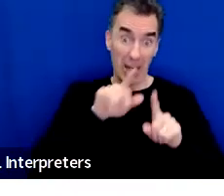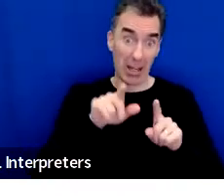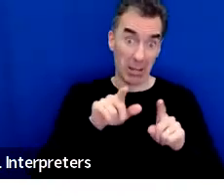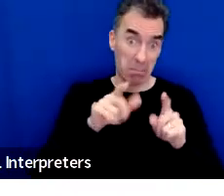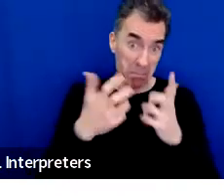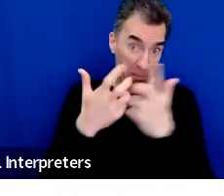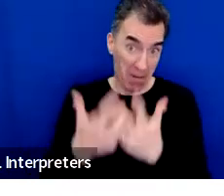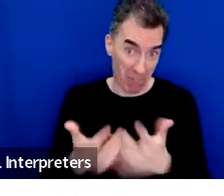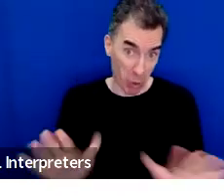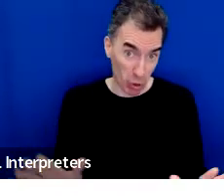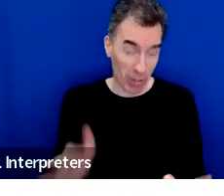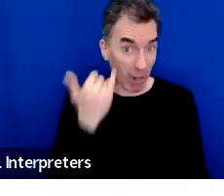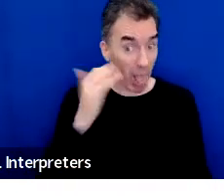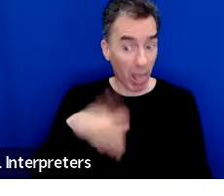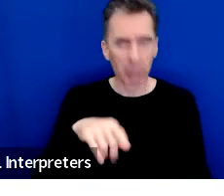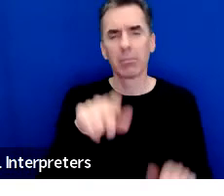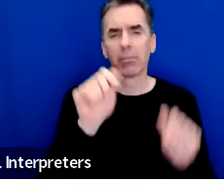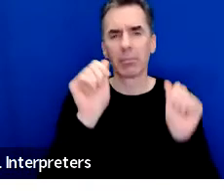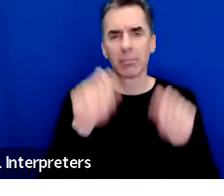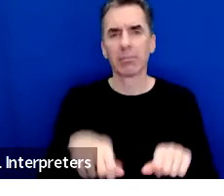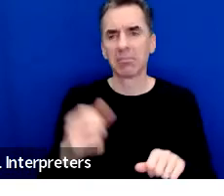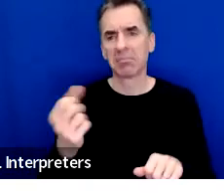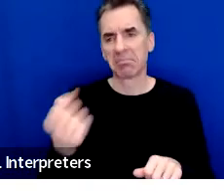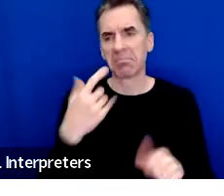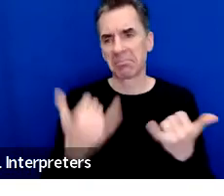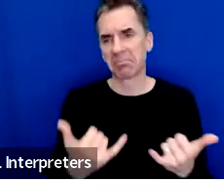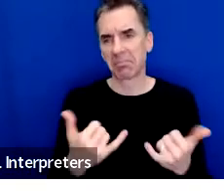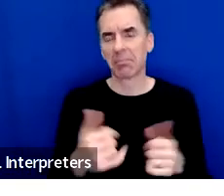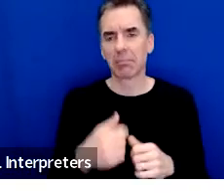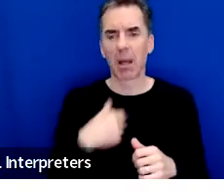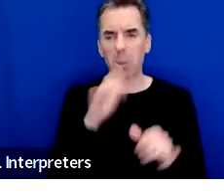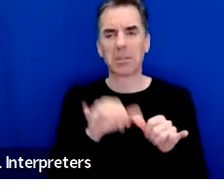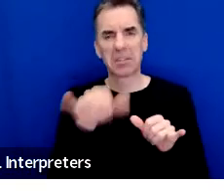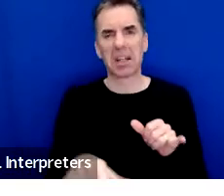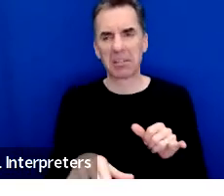If I have it, please, you can unmute and ask. I'll stick around for a little while.